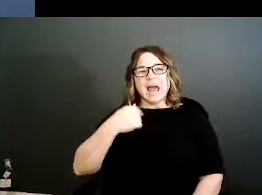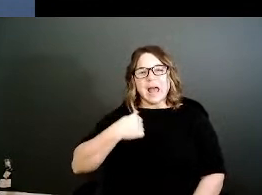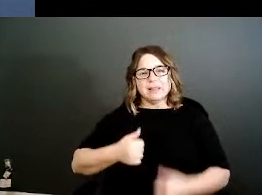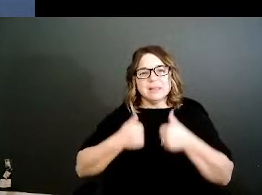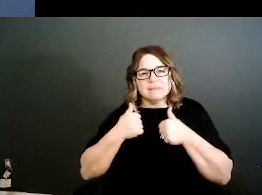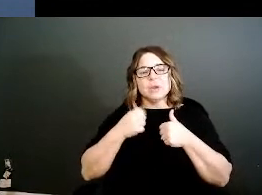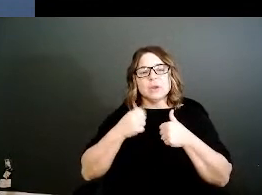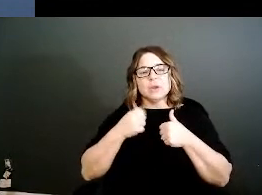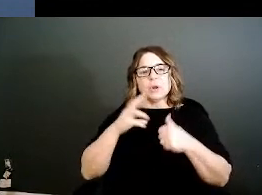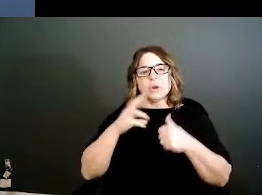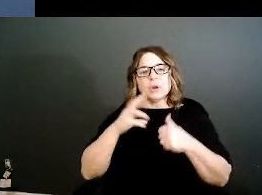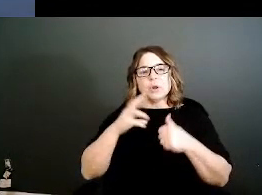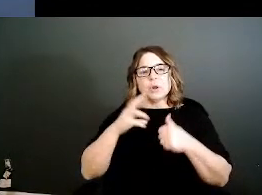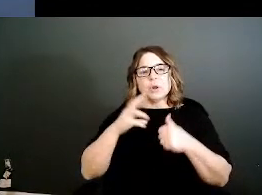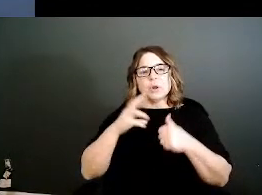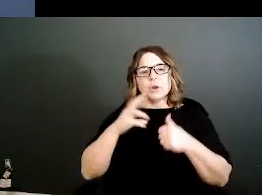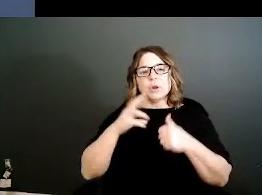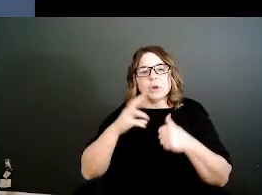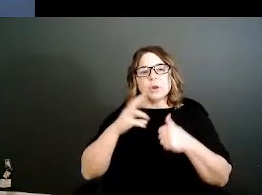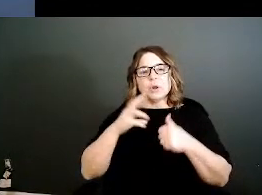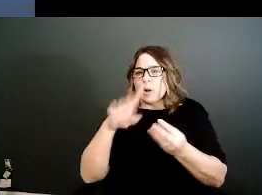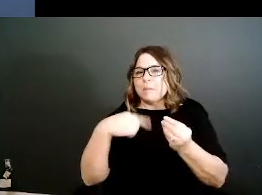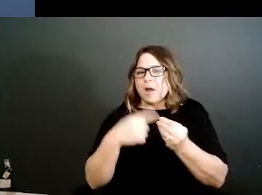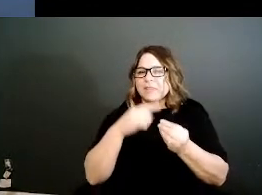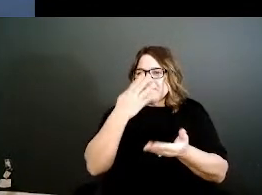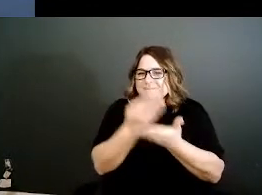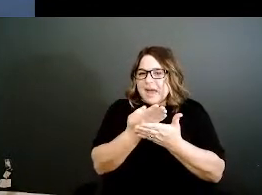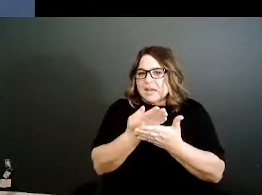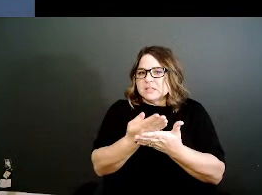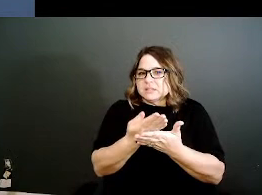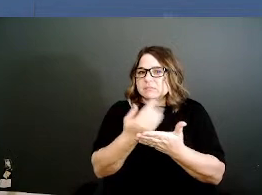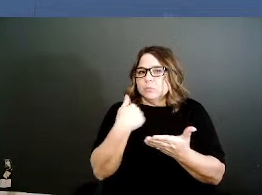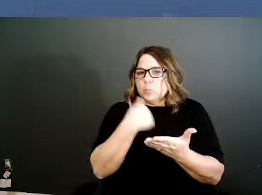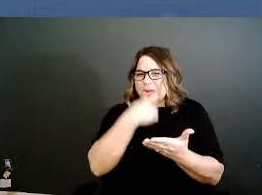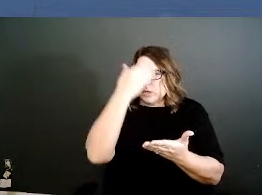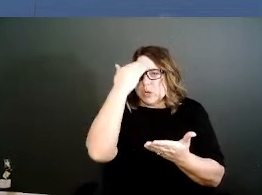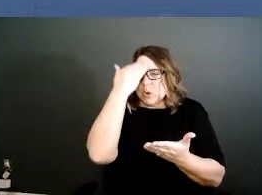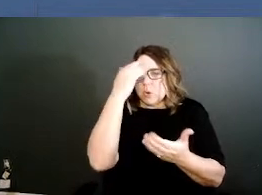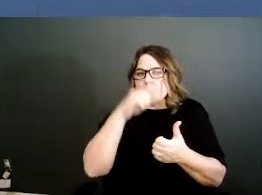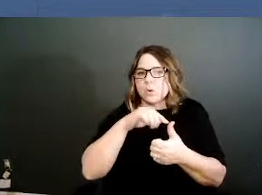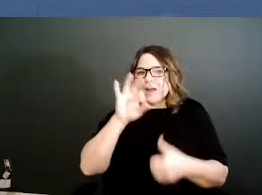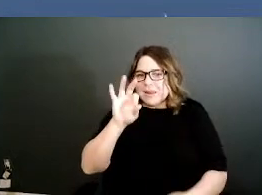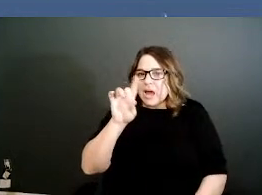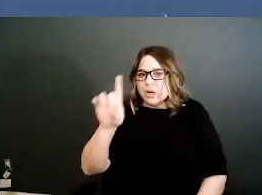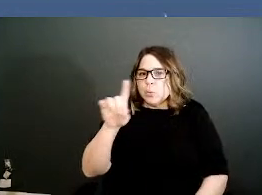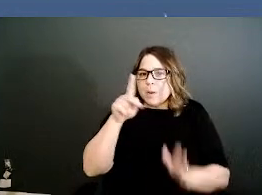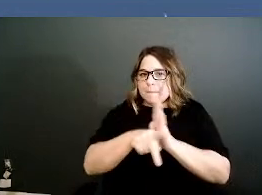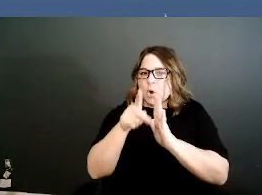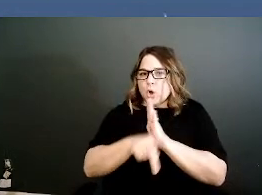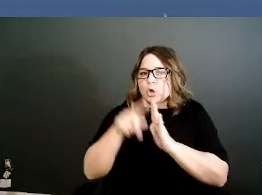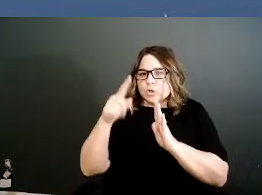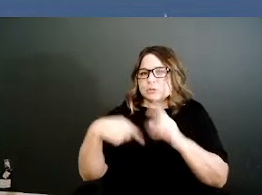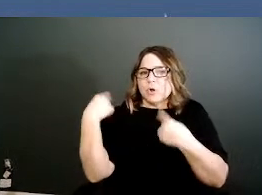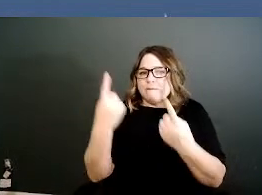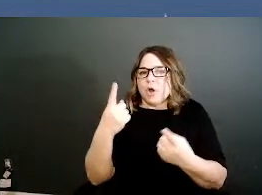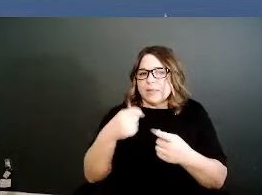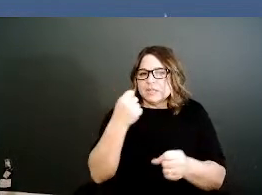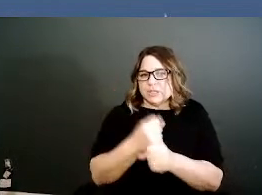WE'VE HAD 5, 586 VIOLENT CRIMES THIS YEAR. SHOOTINGS ARE THROUGH THE ROOF, AND OUR POLICE